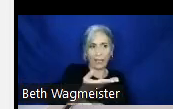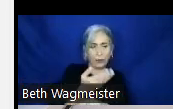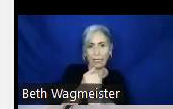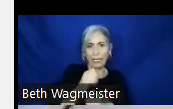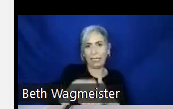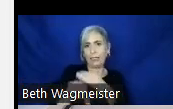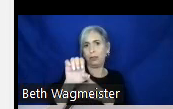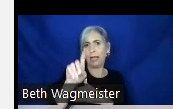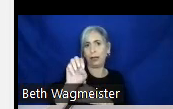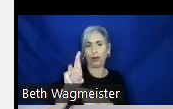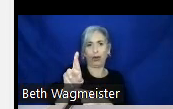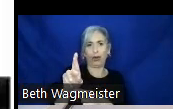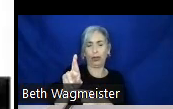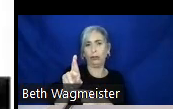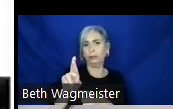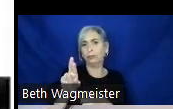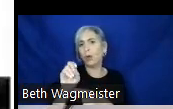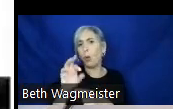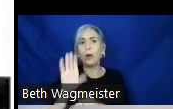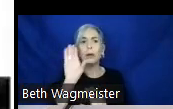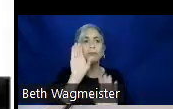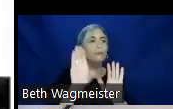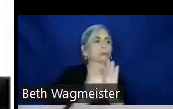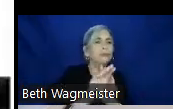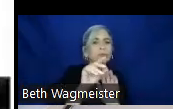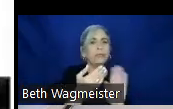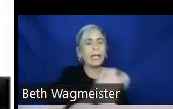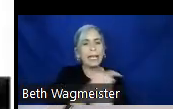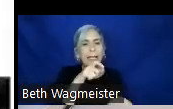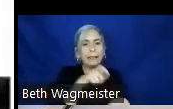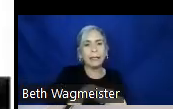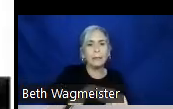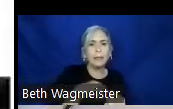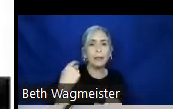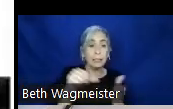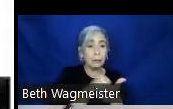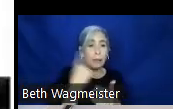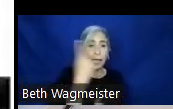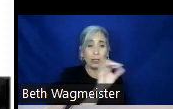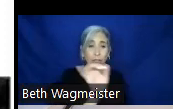Or do previews that are image based. Like what does this page look like or image when someone